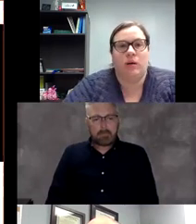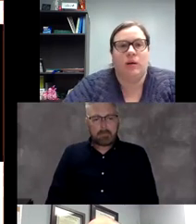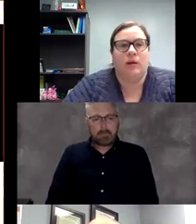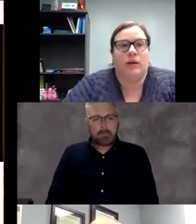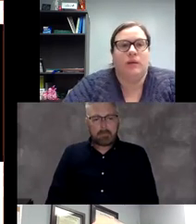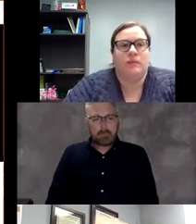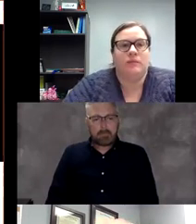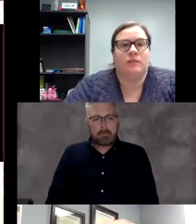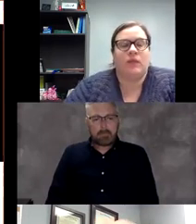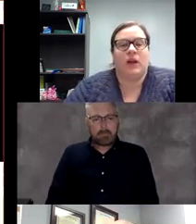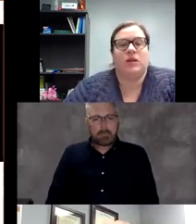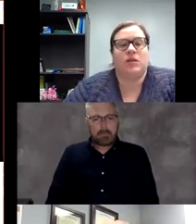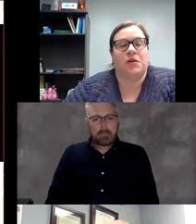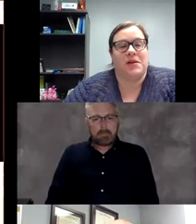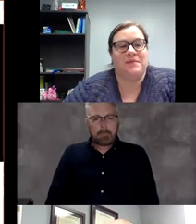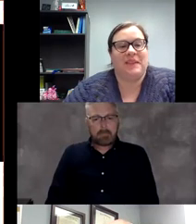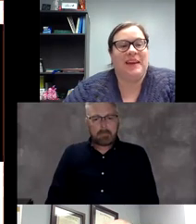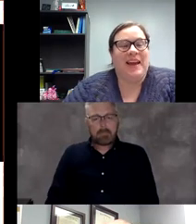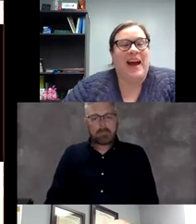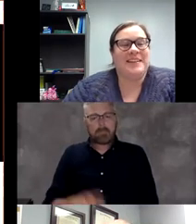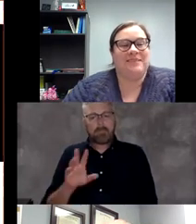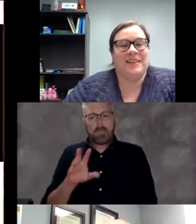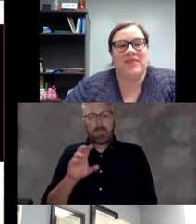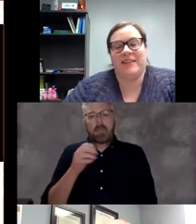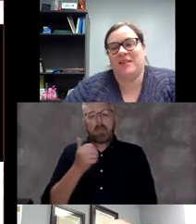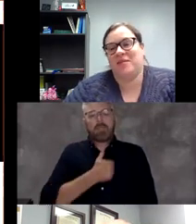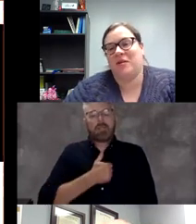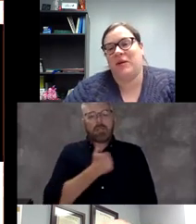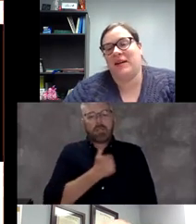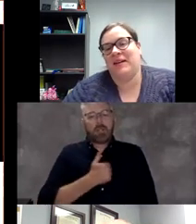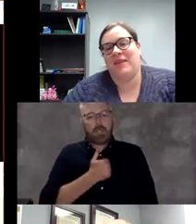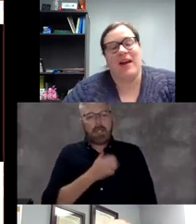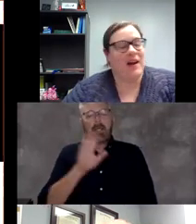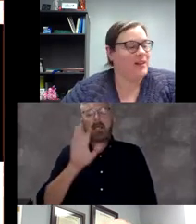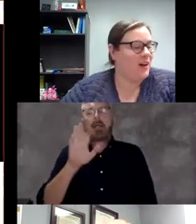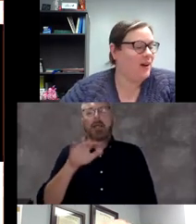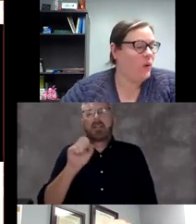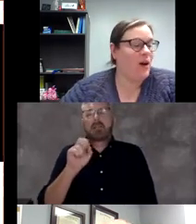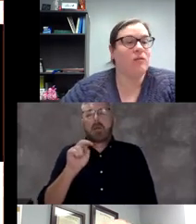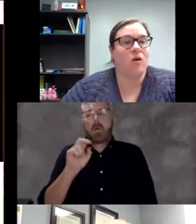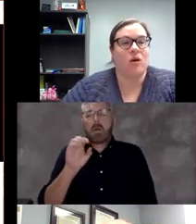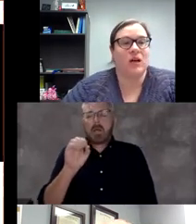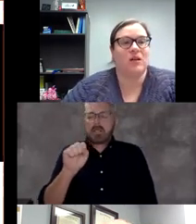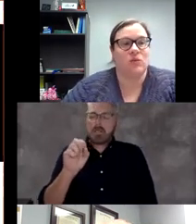I DID WANT TO MENTION REAL QUICK THAT WE ARE RECORDING THIS